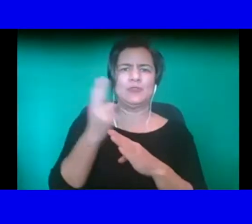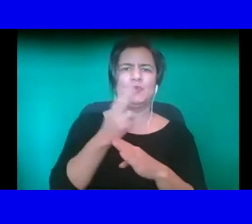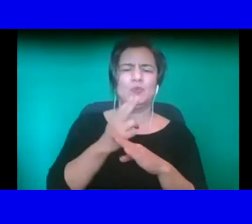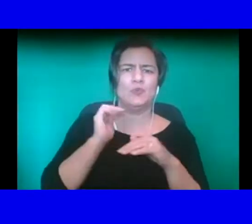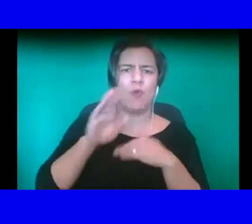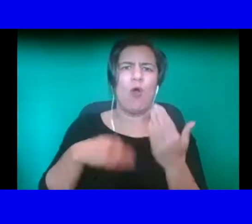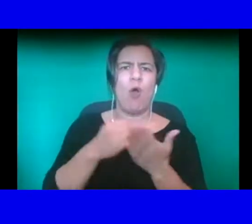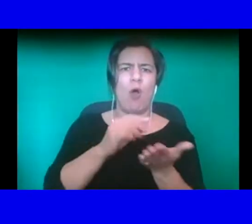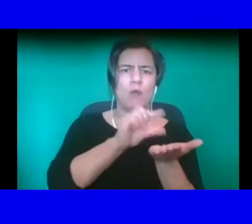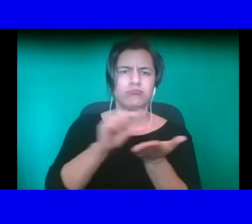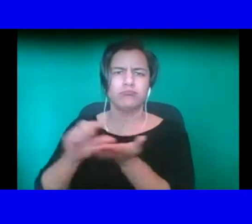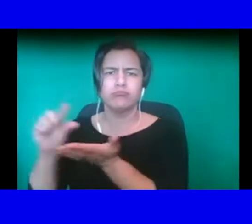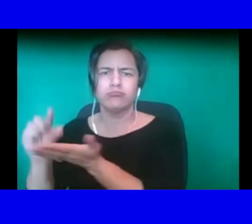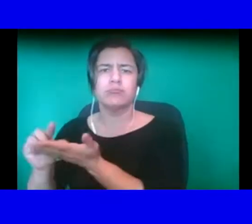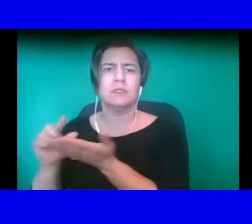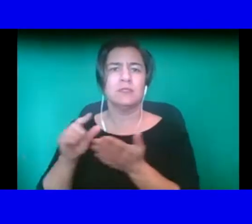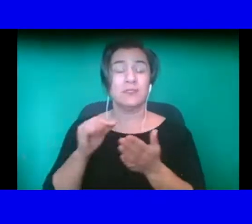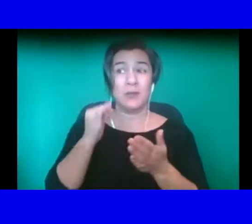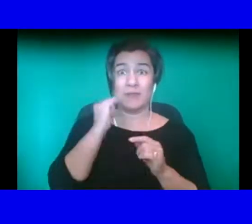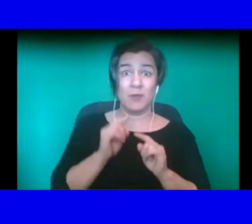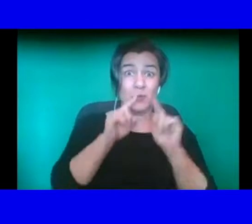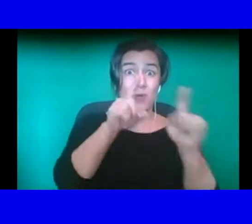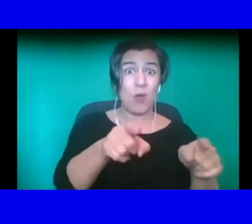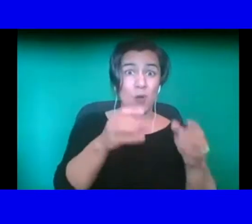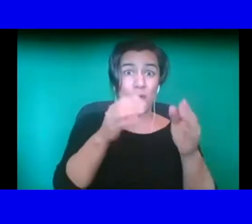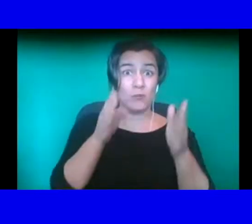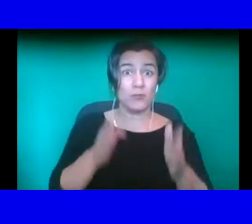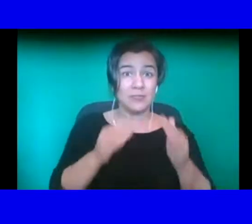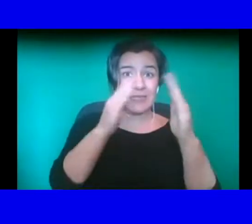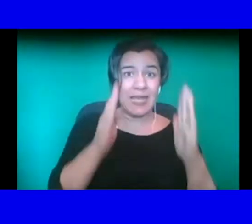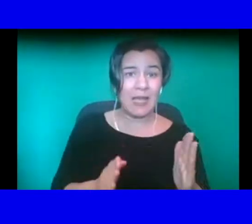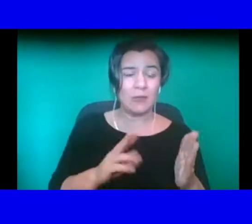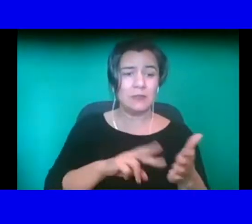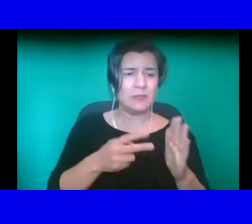So, going to an individual's home will require administering the vaccine, staying around for